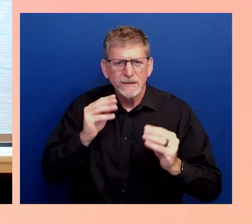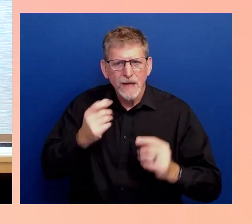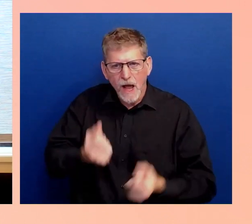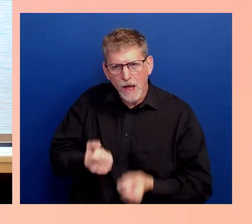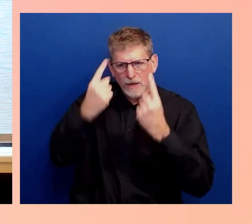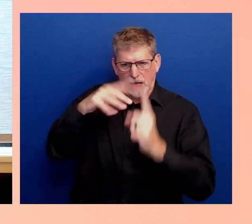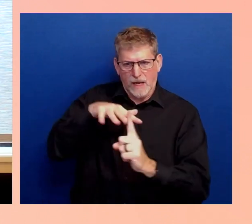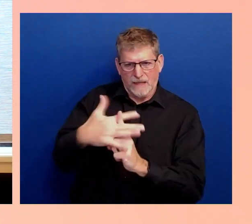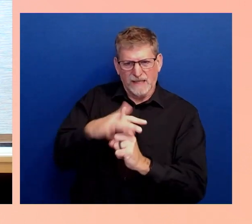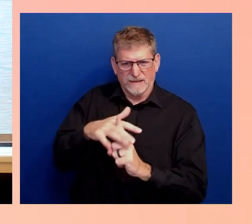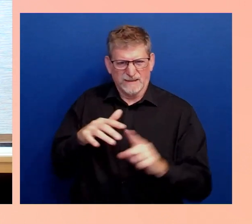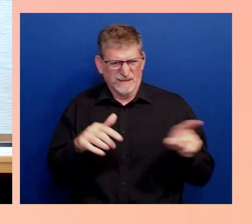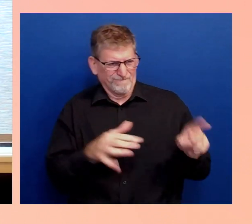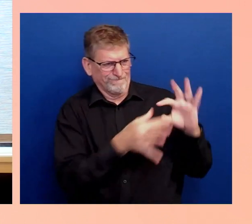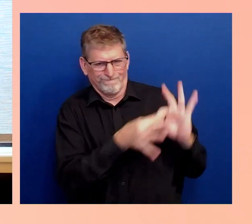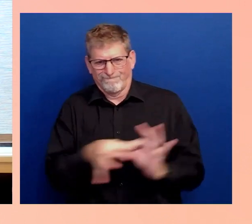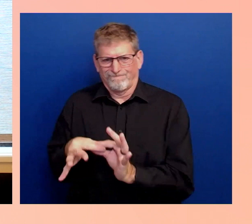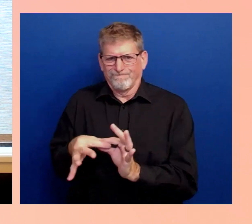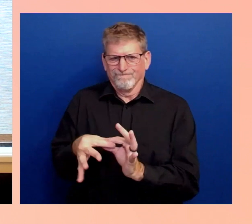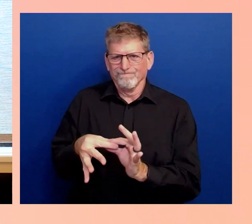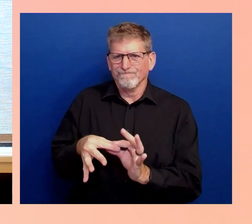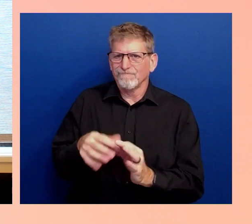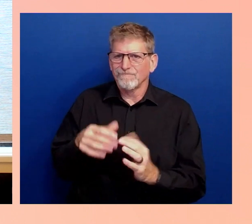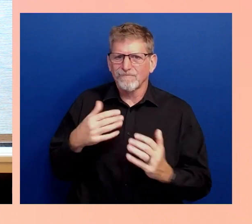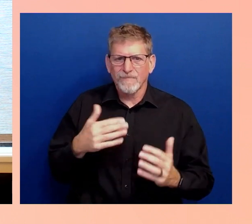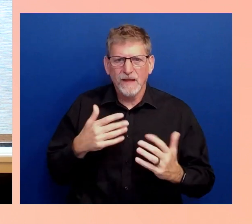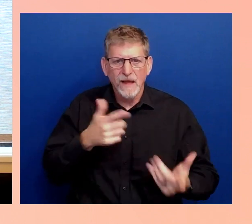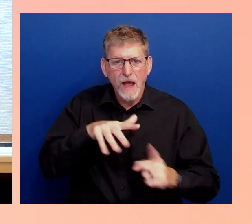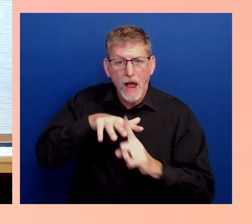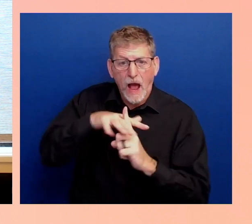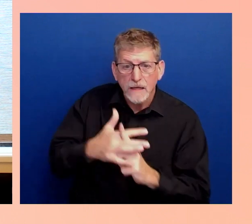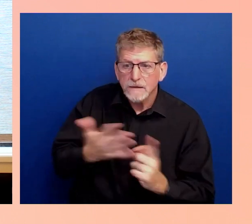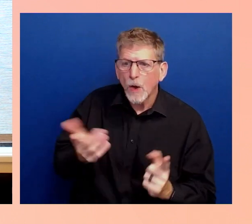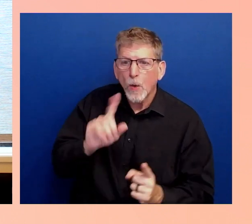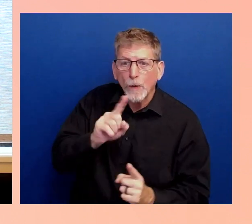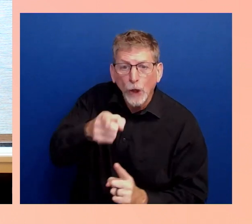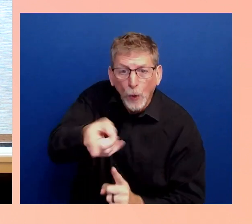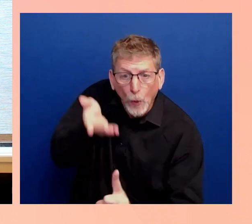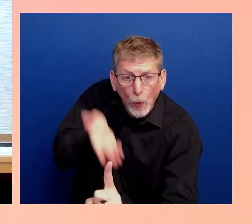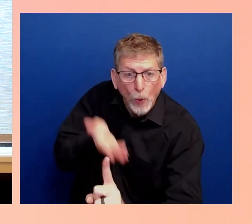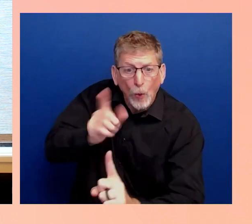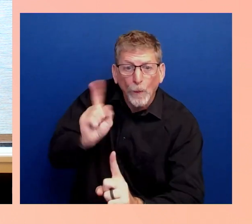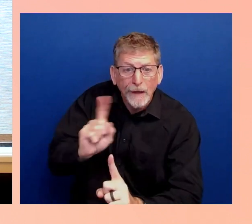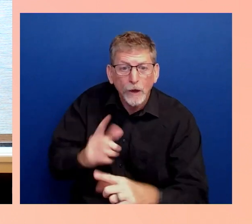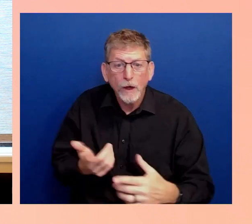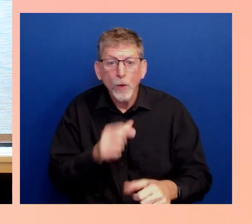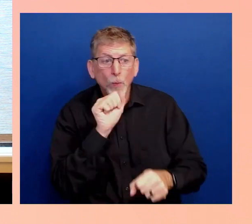the context of where you are, what you're doing. You can work with those experiences to have